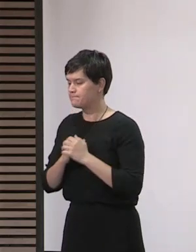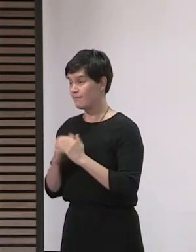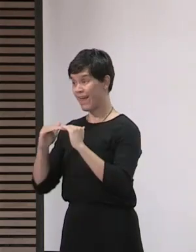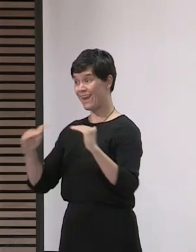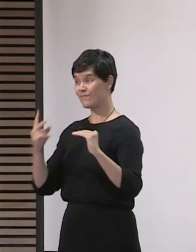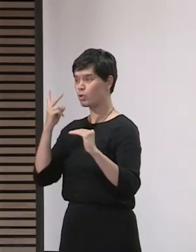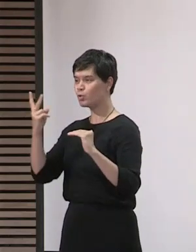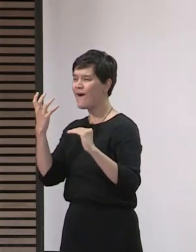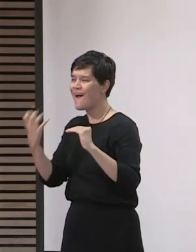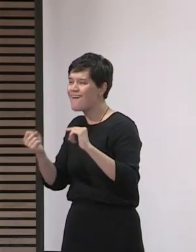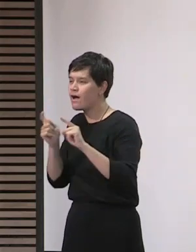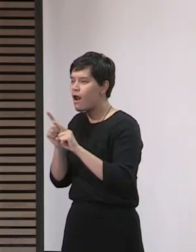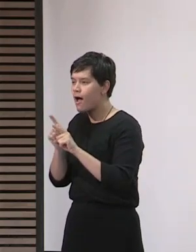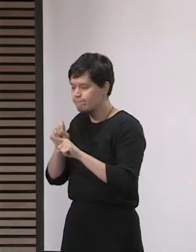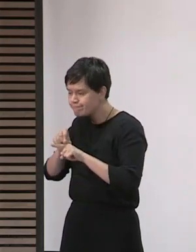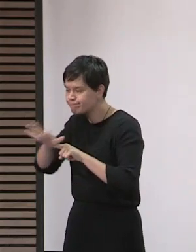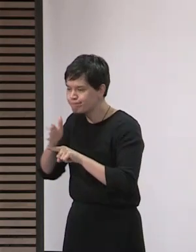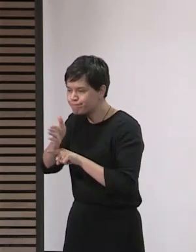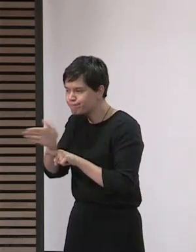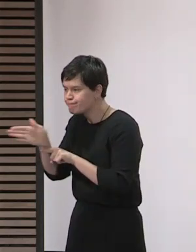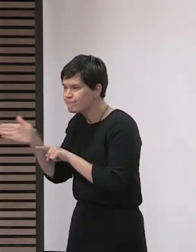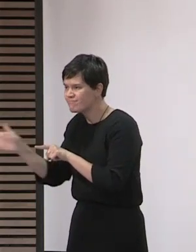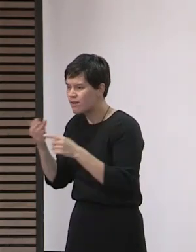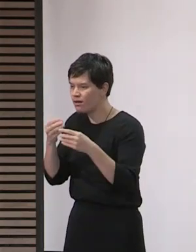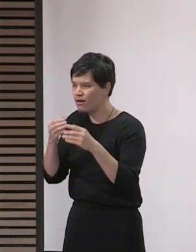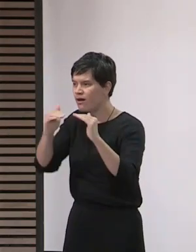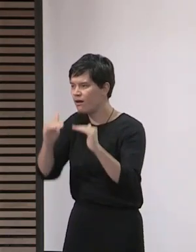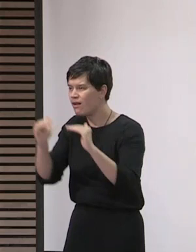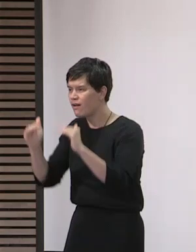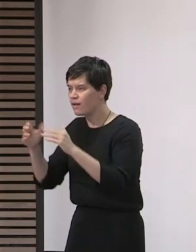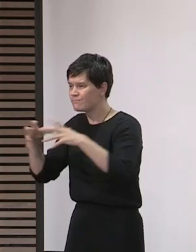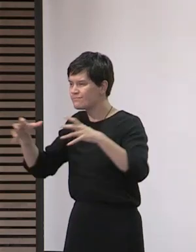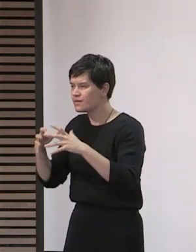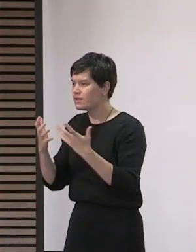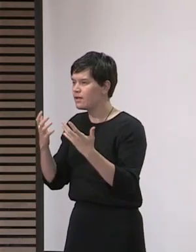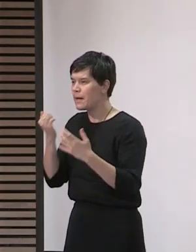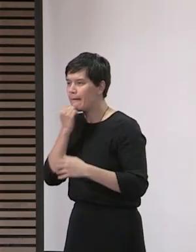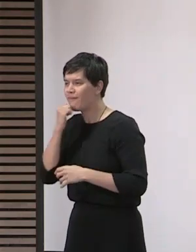regularly adjust our settings at Level 2 to allow more